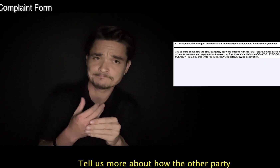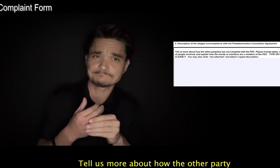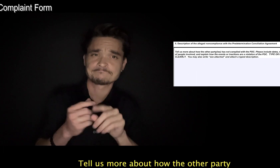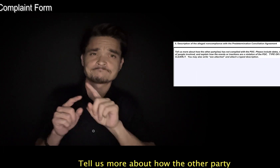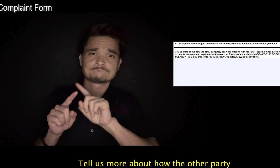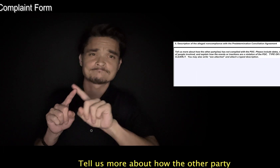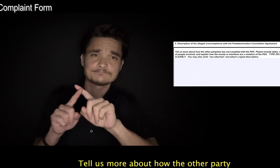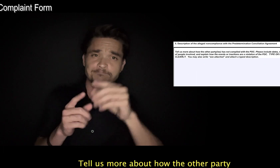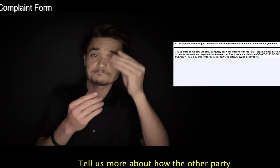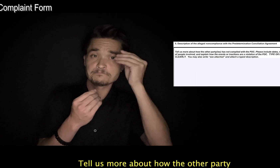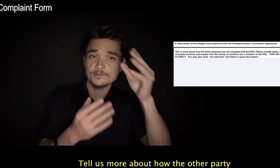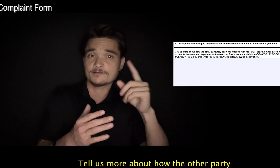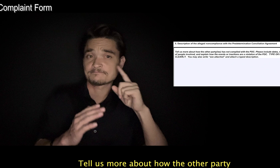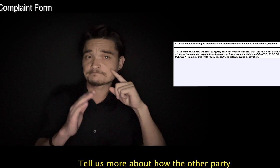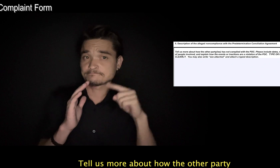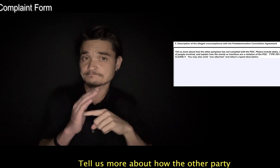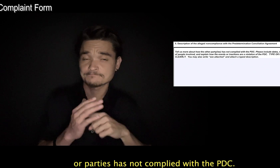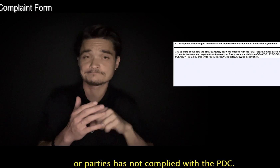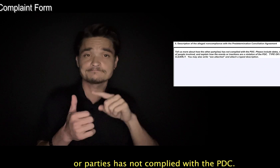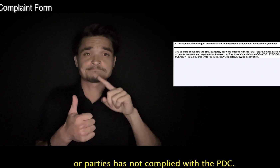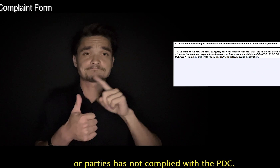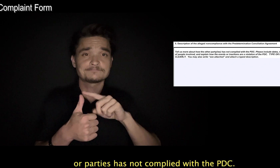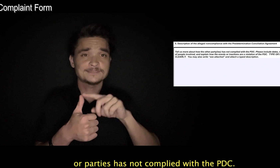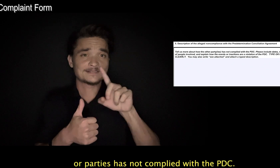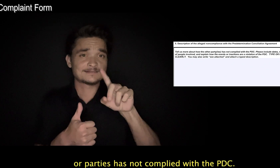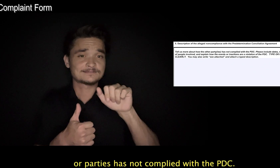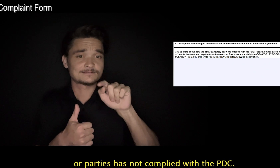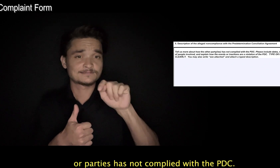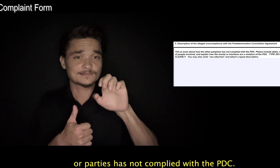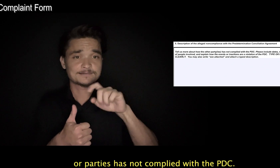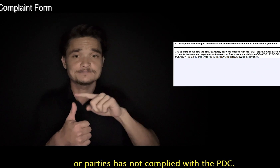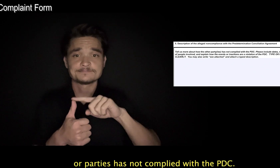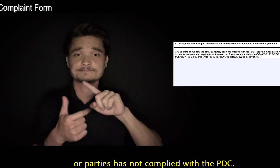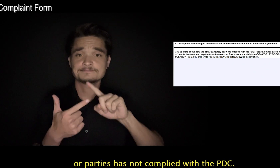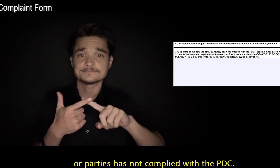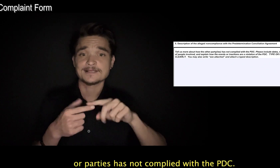Tell us more about how the other party or parties has not complied with the PDC.